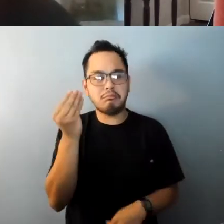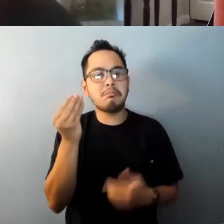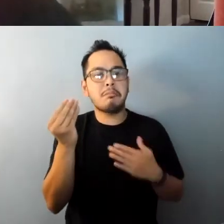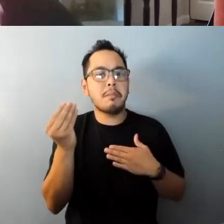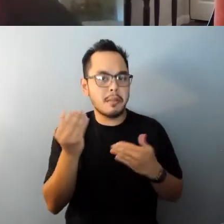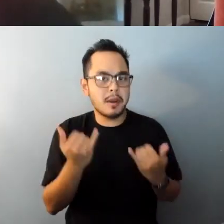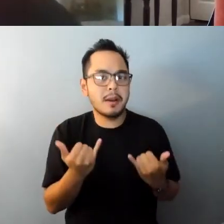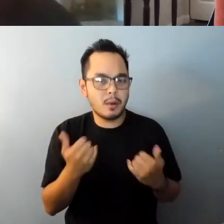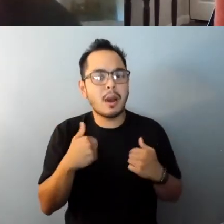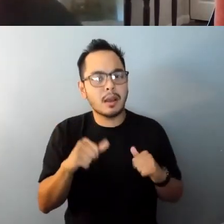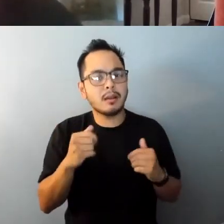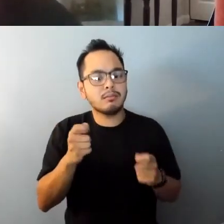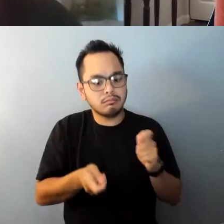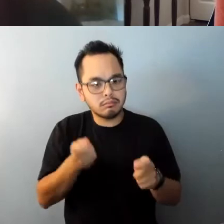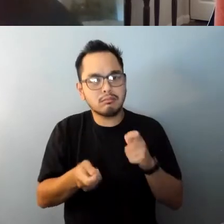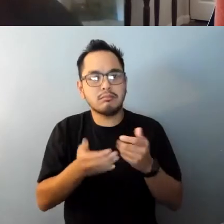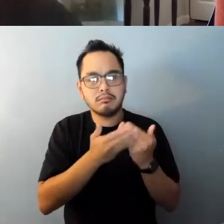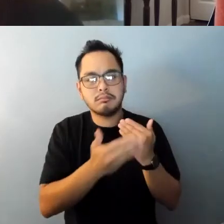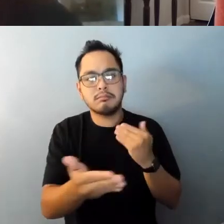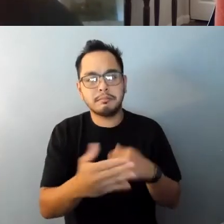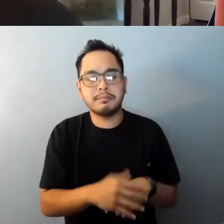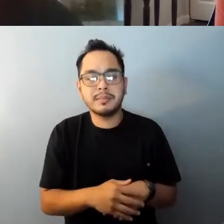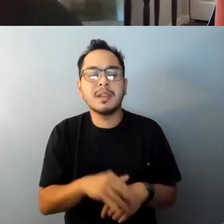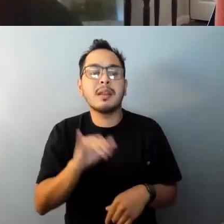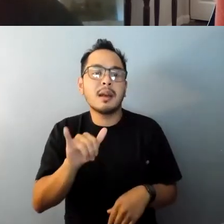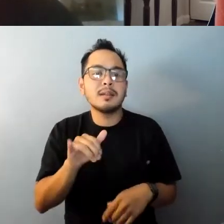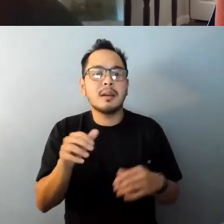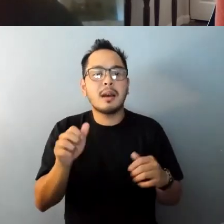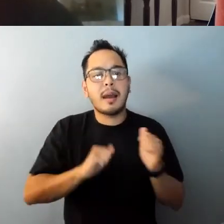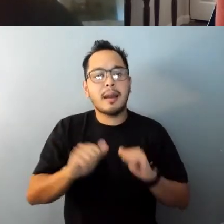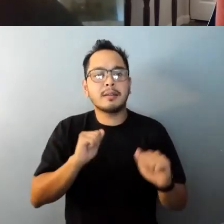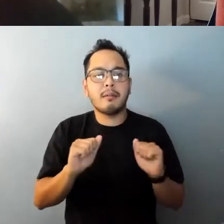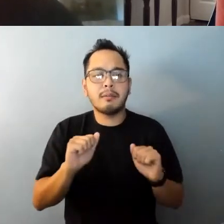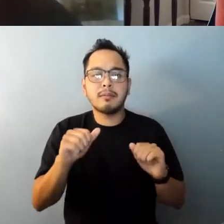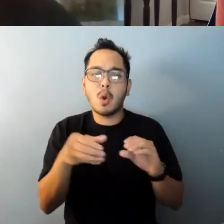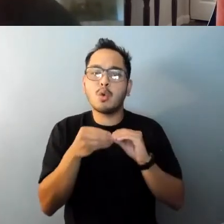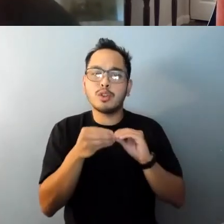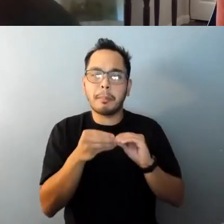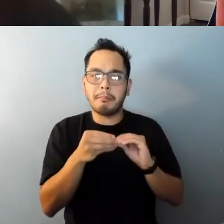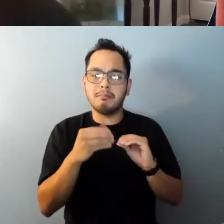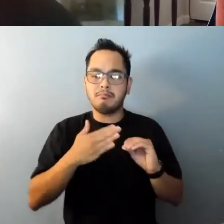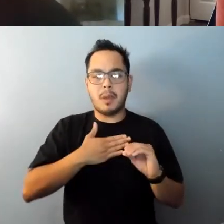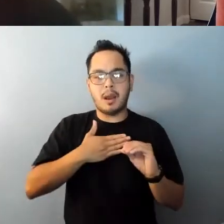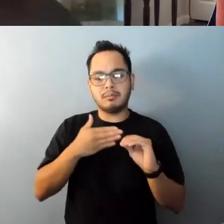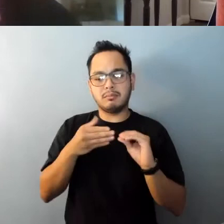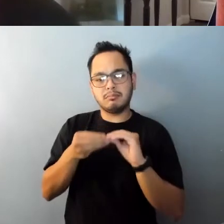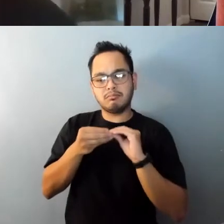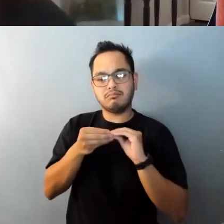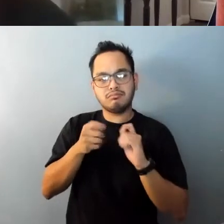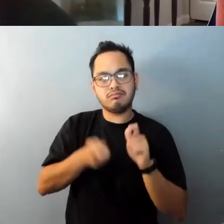So I guess you could say it is an act of ownership, and active territory marking which is a little